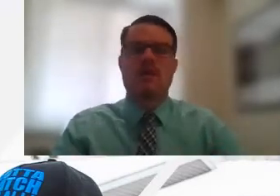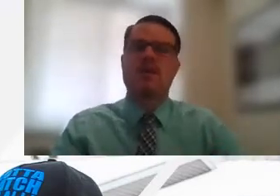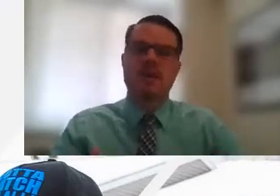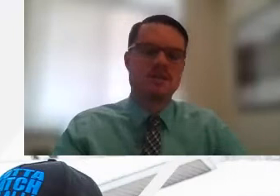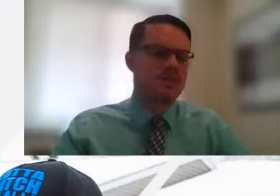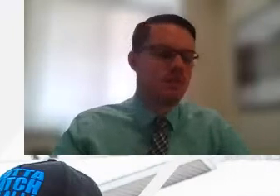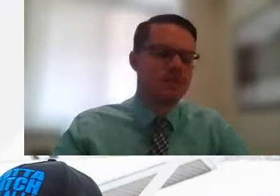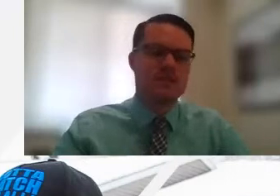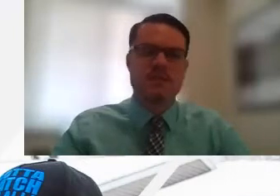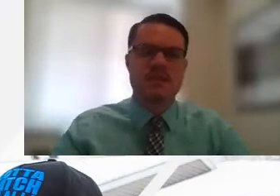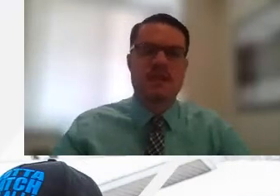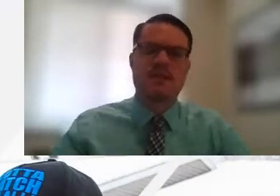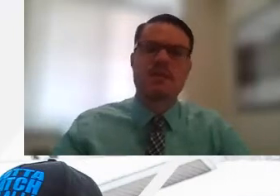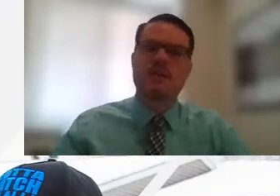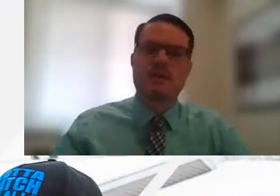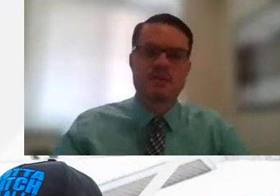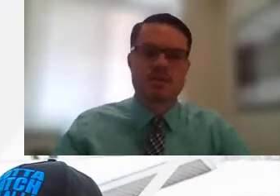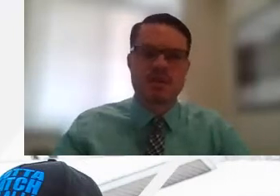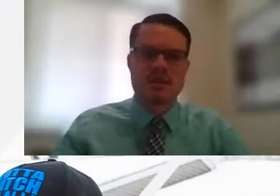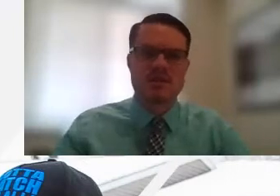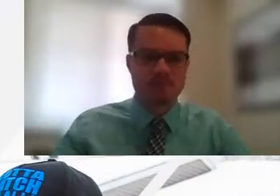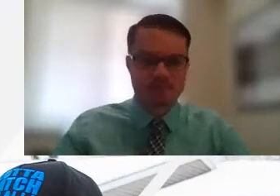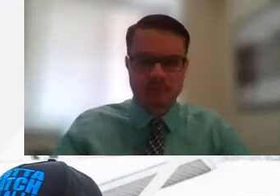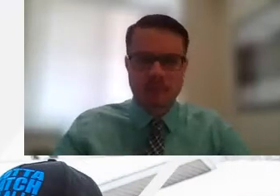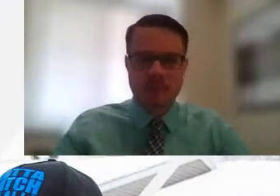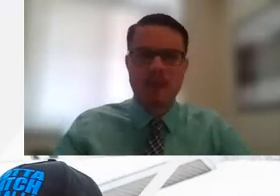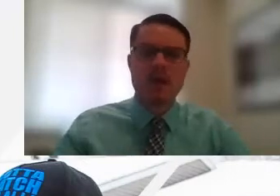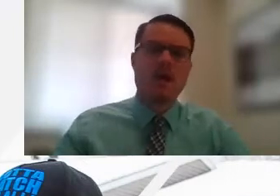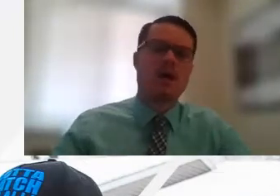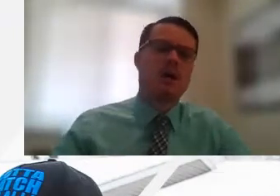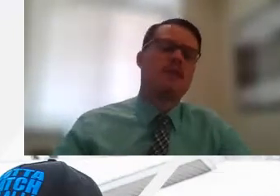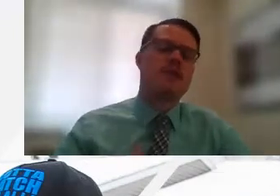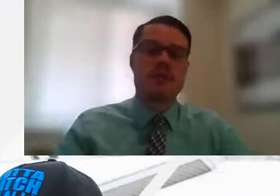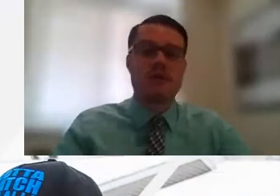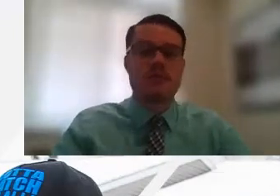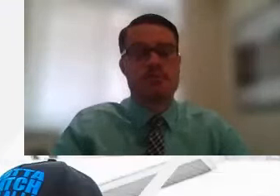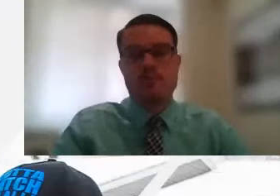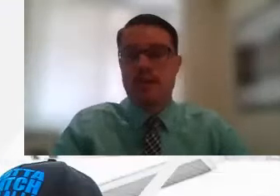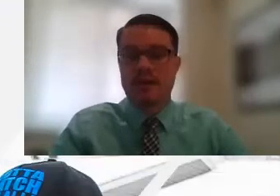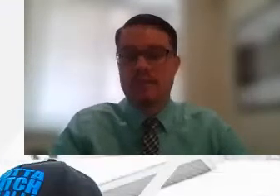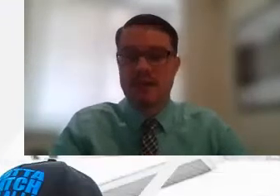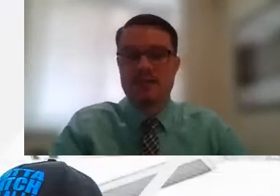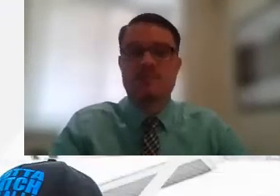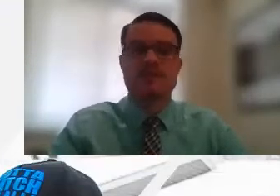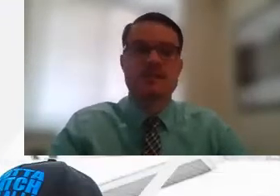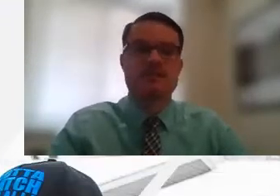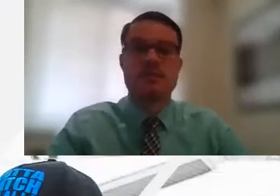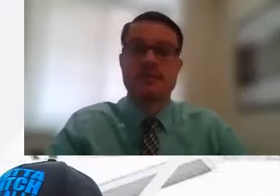And I'll get into more detail about that a little bit later in this presentation. Another area they can, P&A Systems can assist with